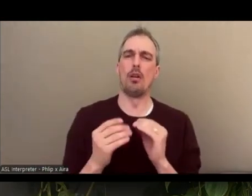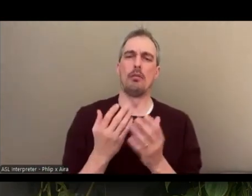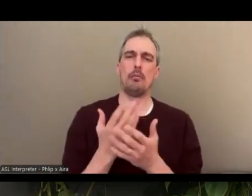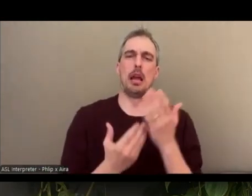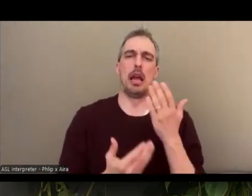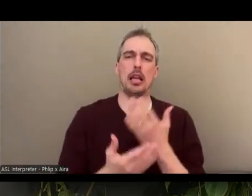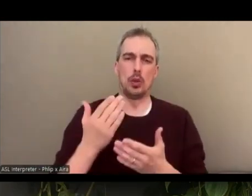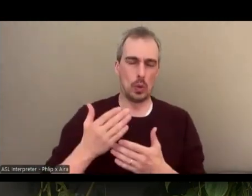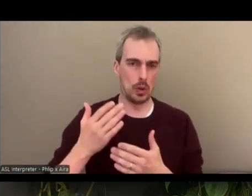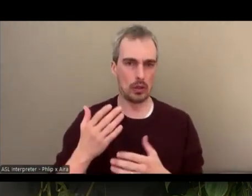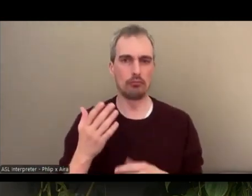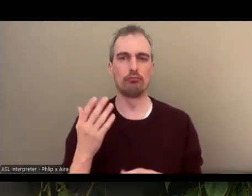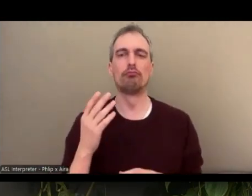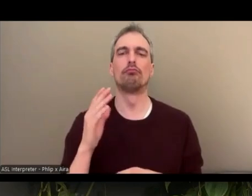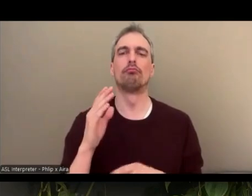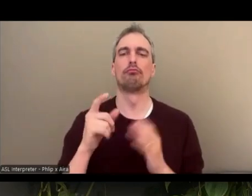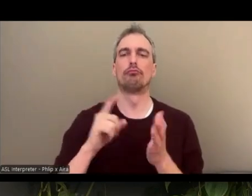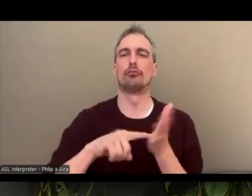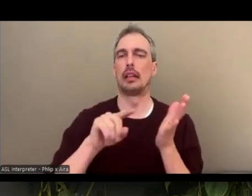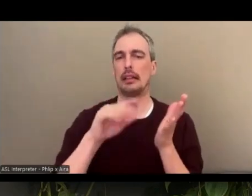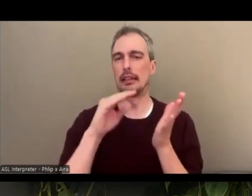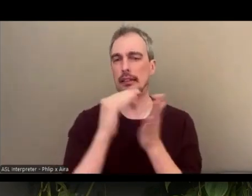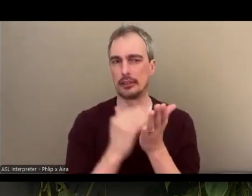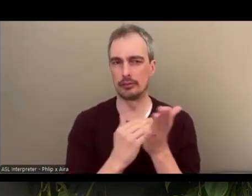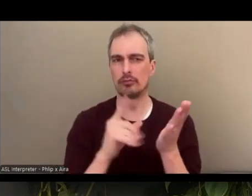should implement, that cover areas that Axe and similar tools can't.